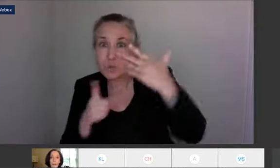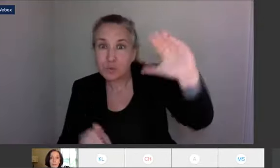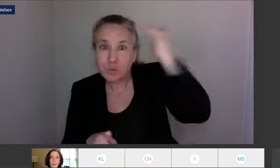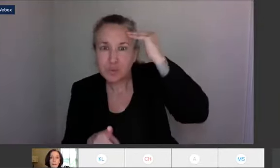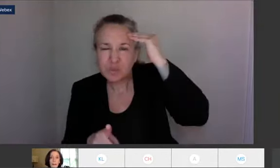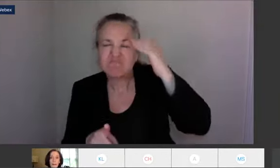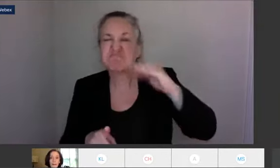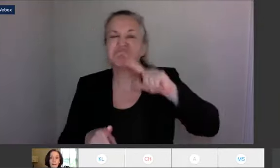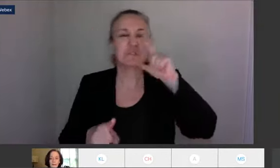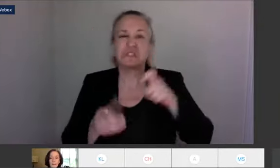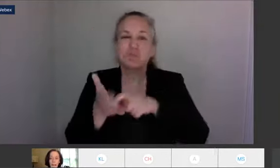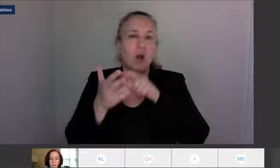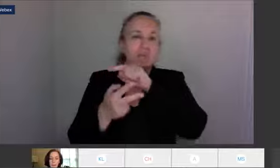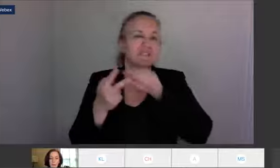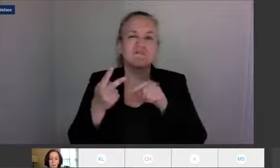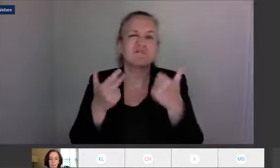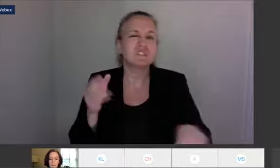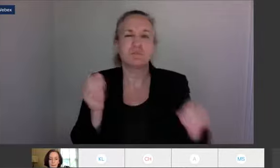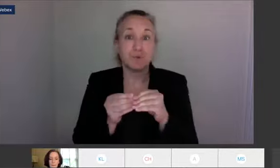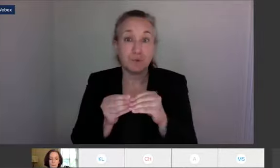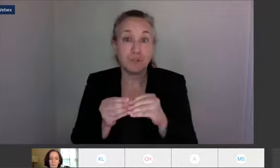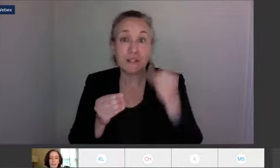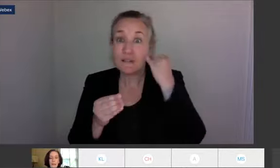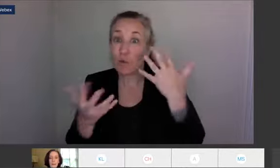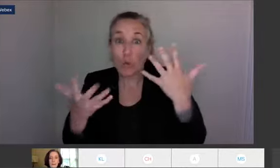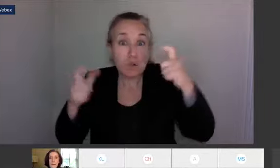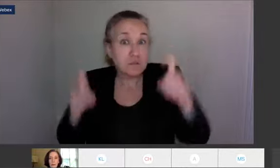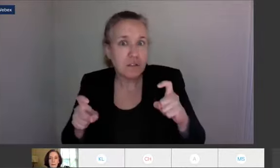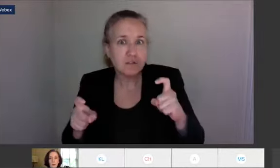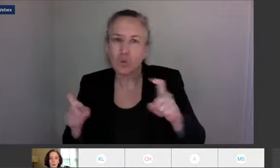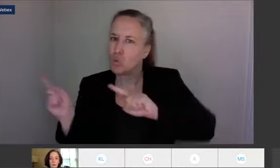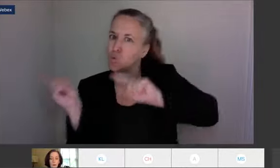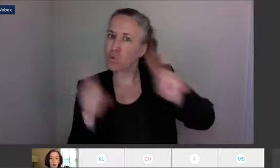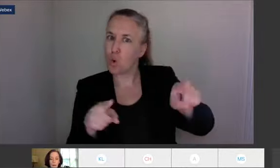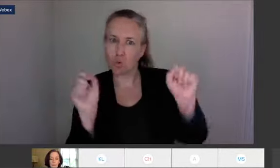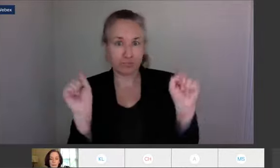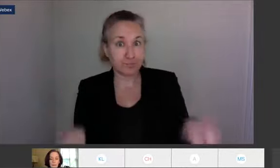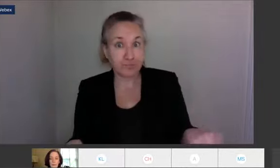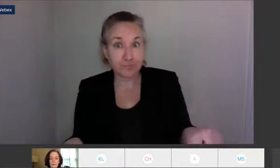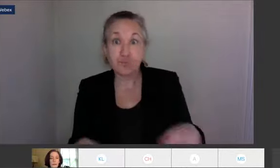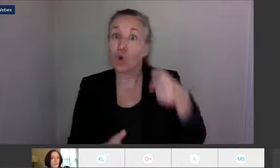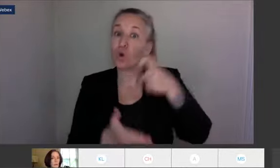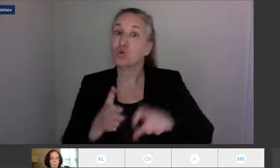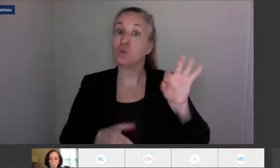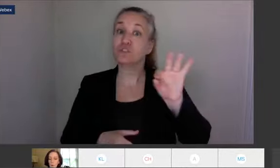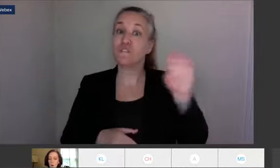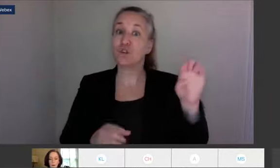like to be tested can be tested these sites are no cost they do not require a